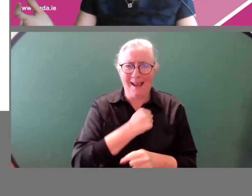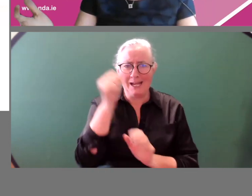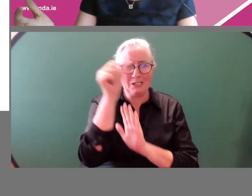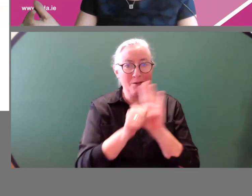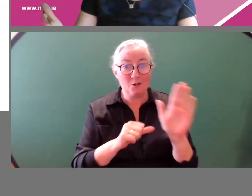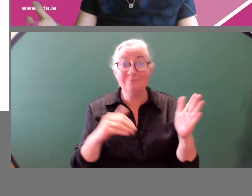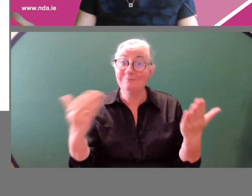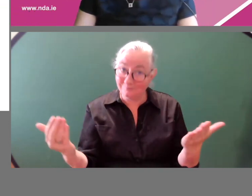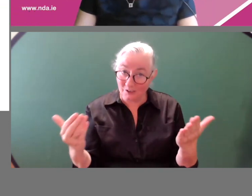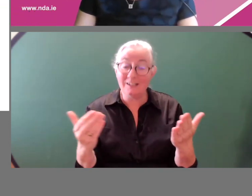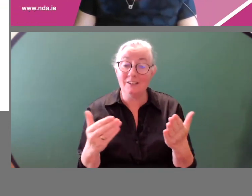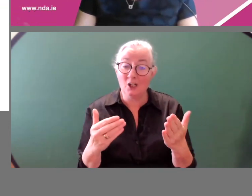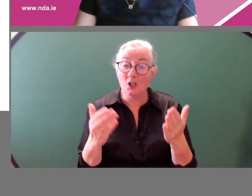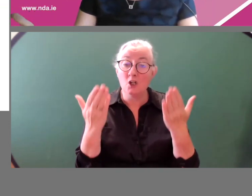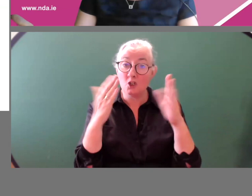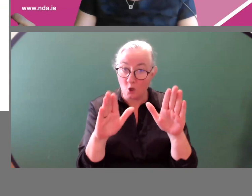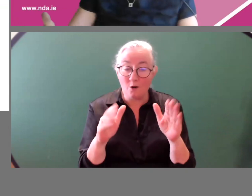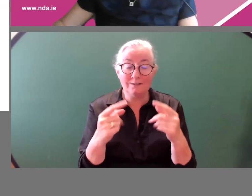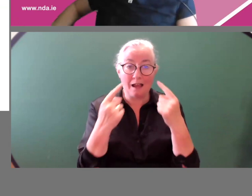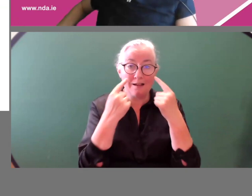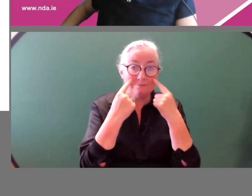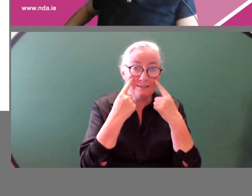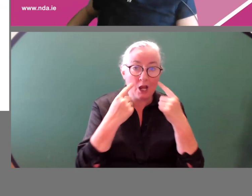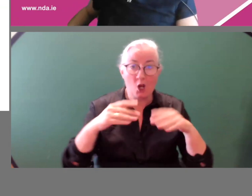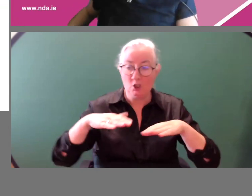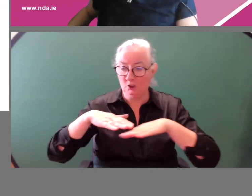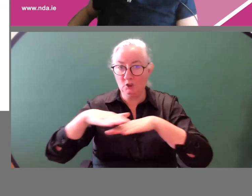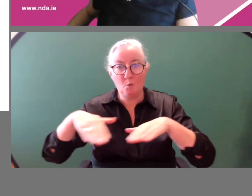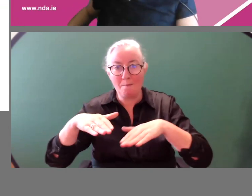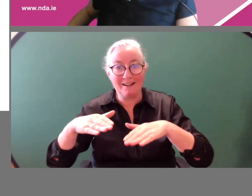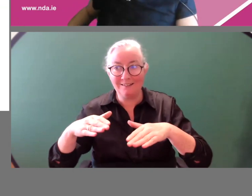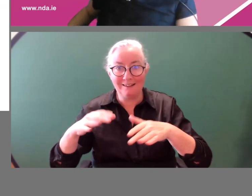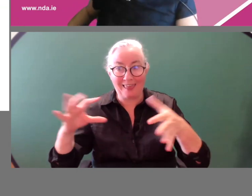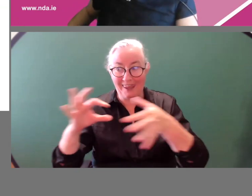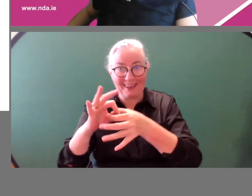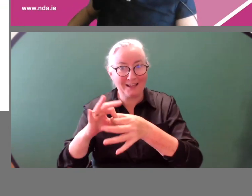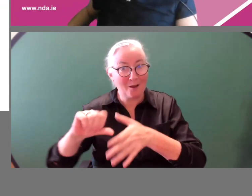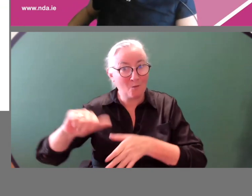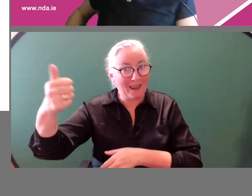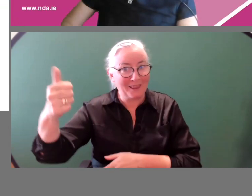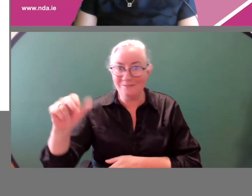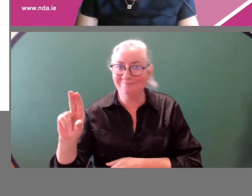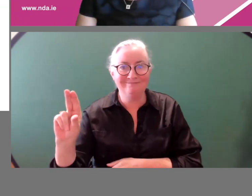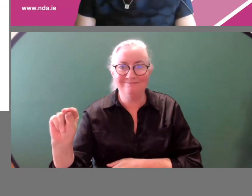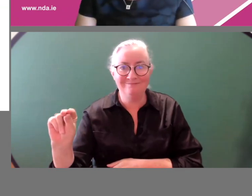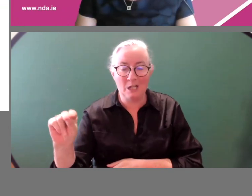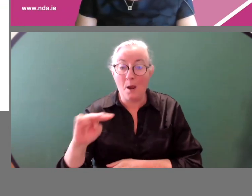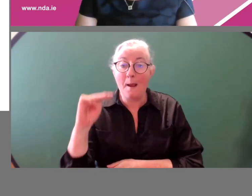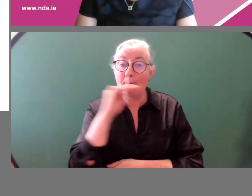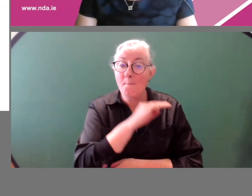of all, shortsightedness and swimming doesn't go well together. For me the important part of design